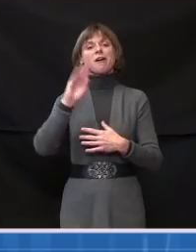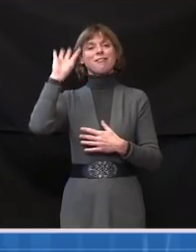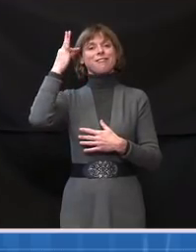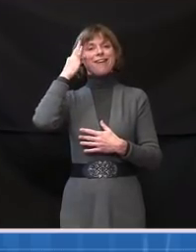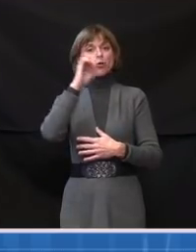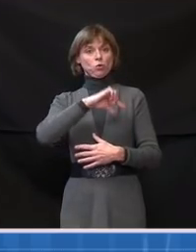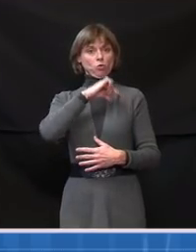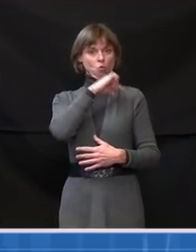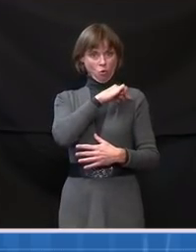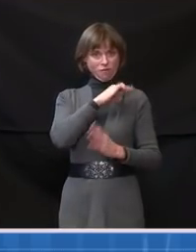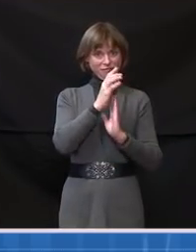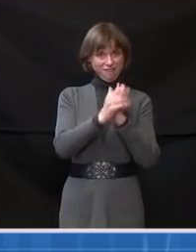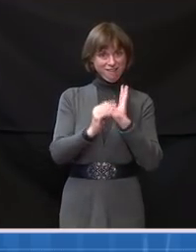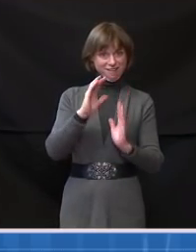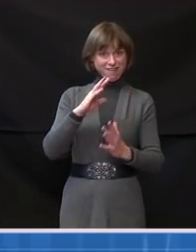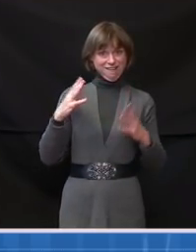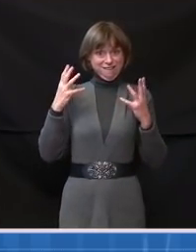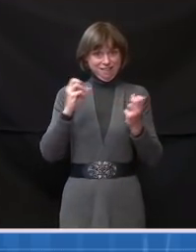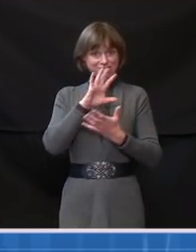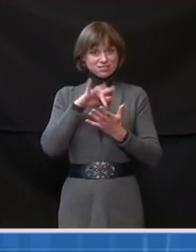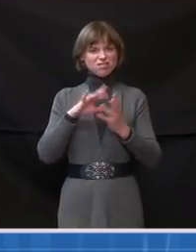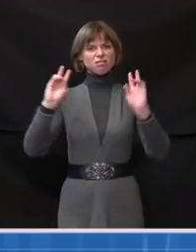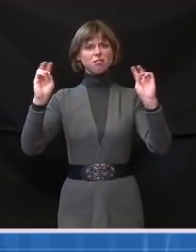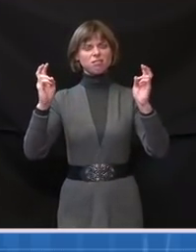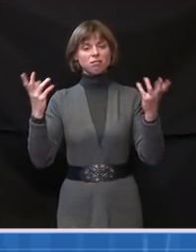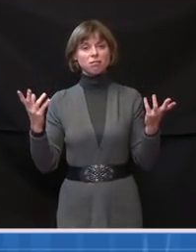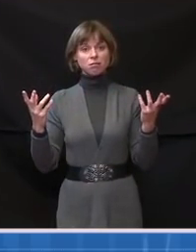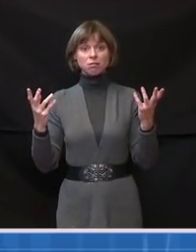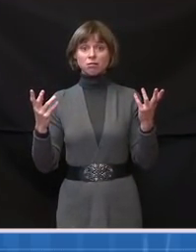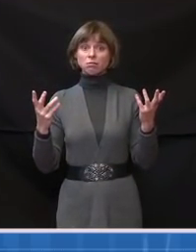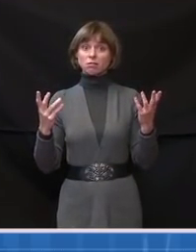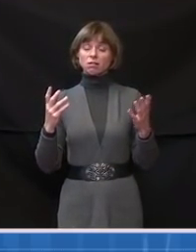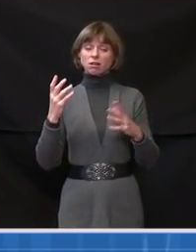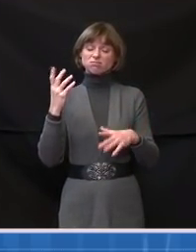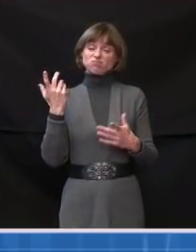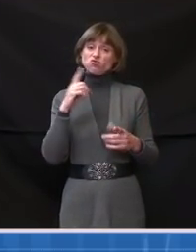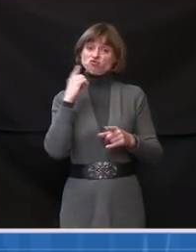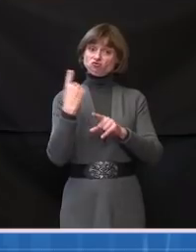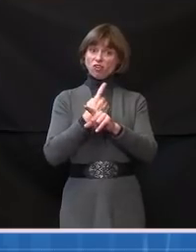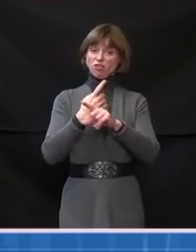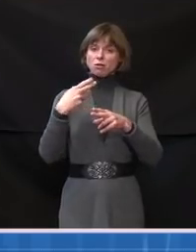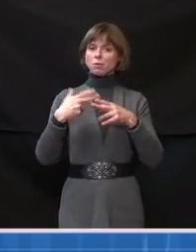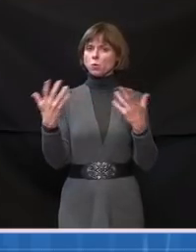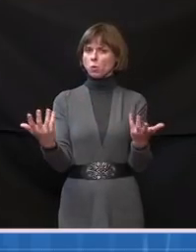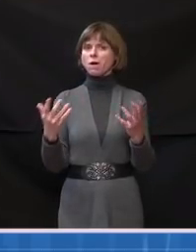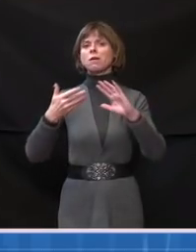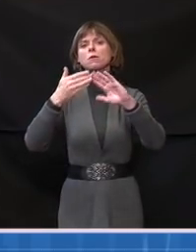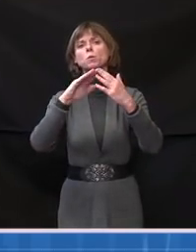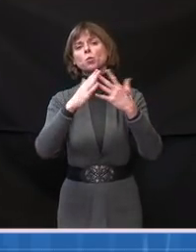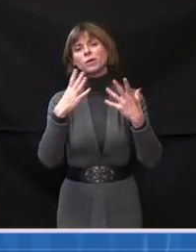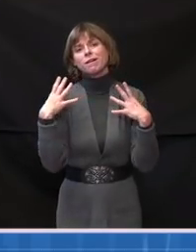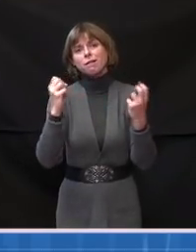or as many people know them, “community health centers.” Community health centers provide primary care services